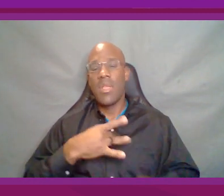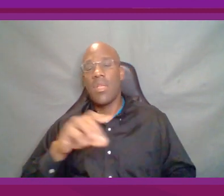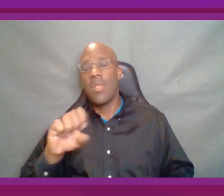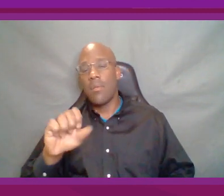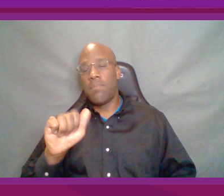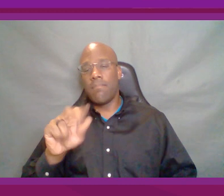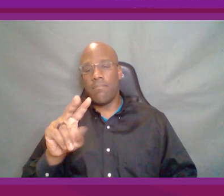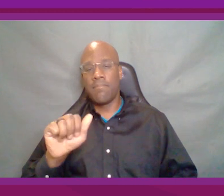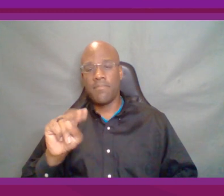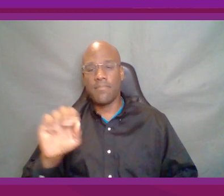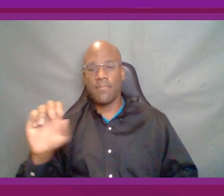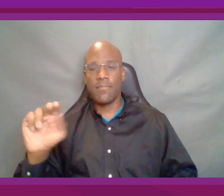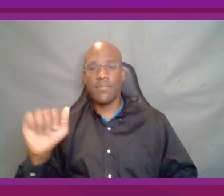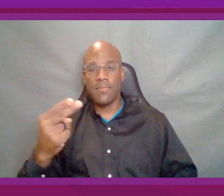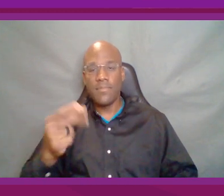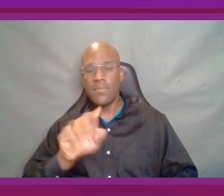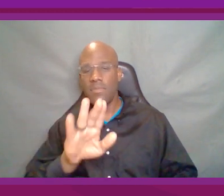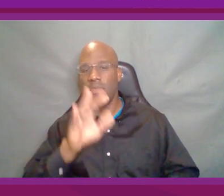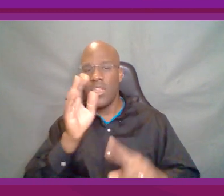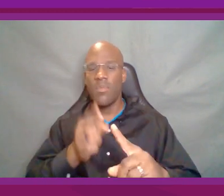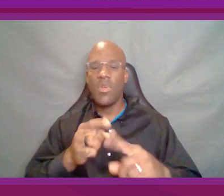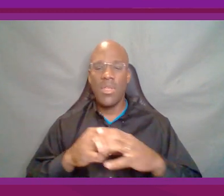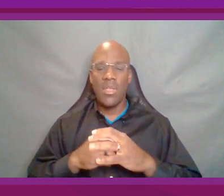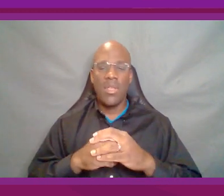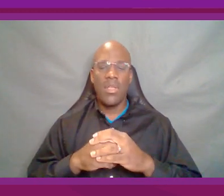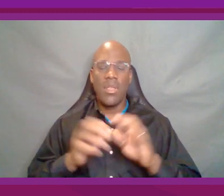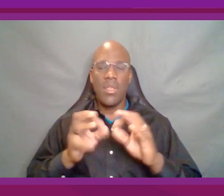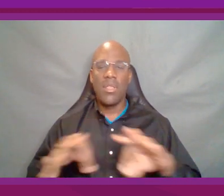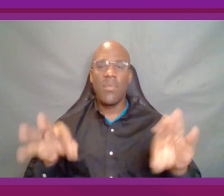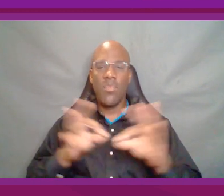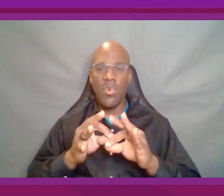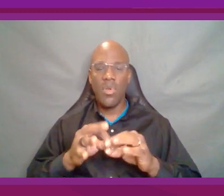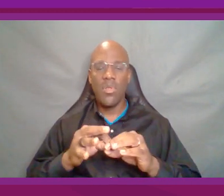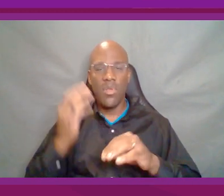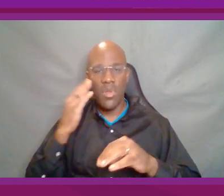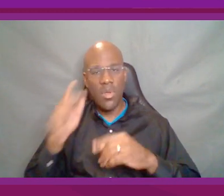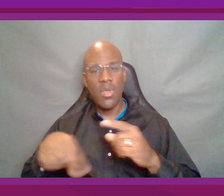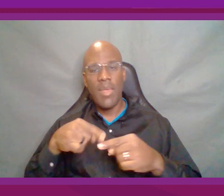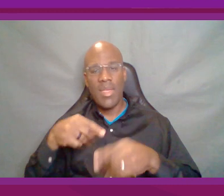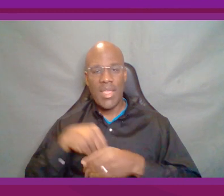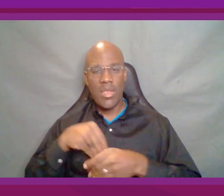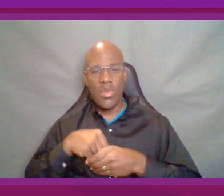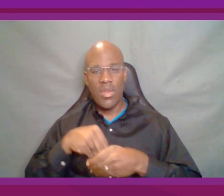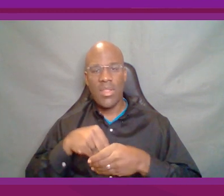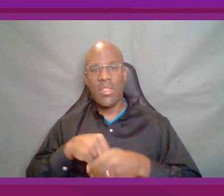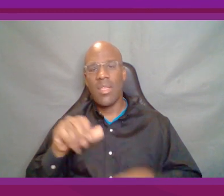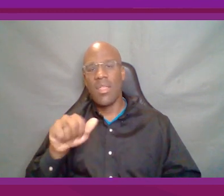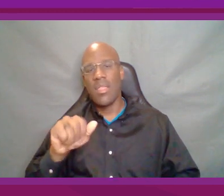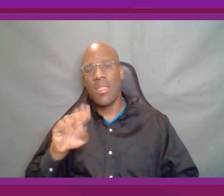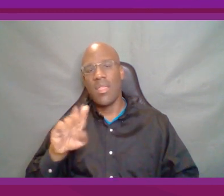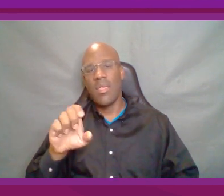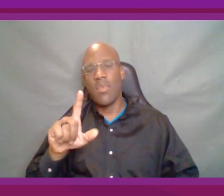one of them was being aware of internalized ableism. There's so much ableism in our society